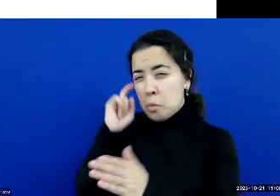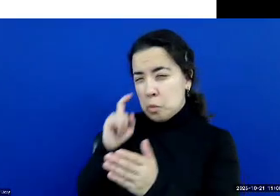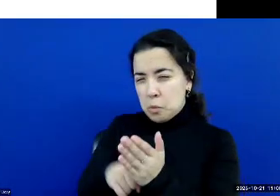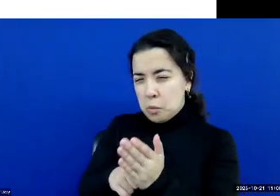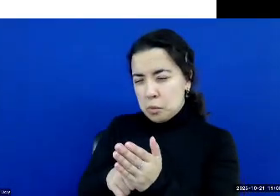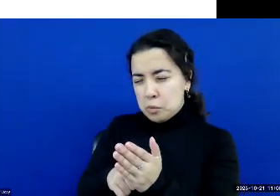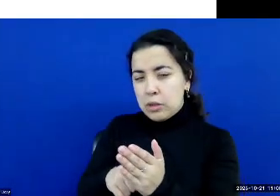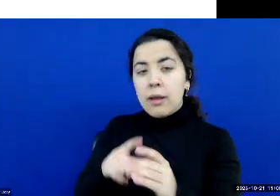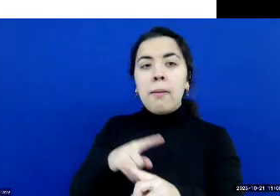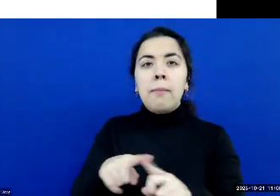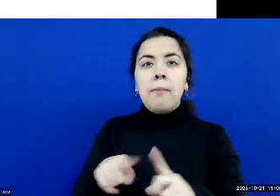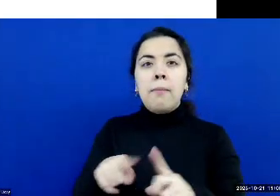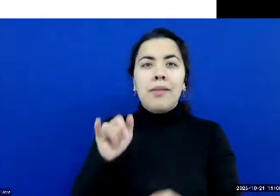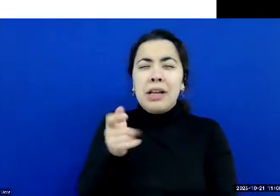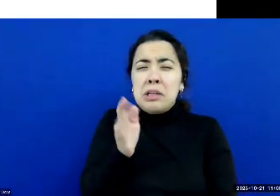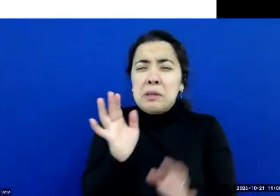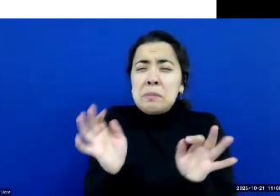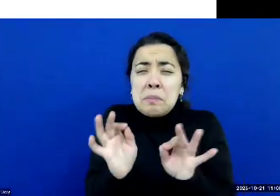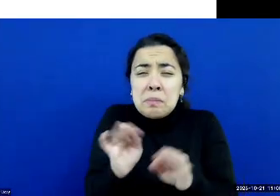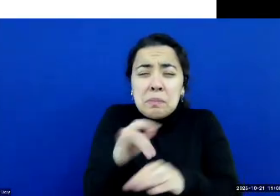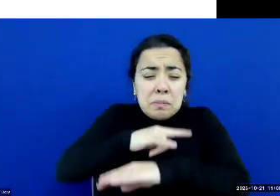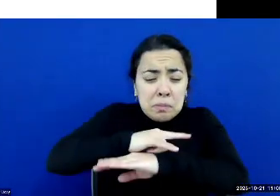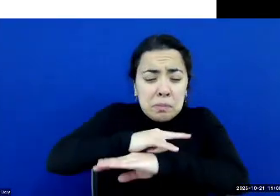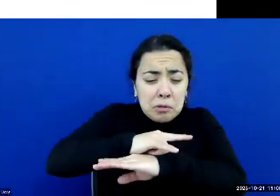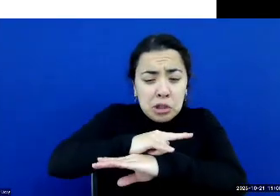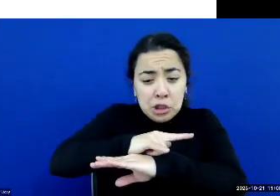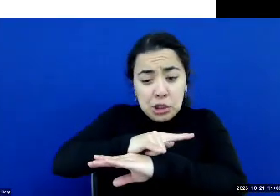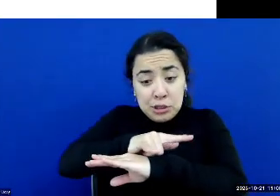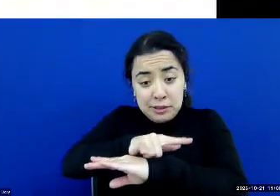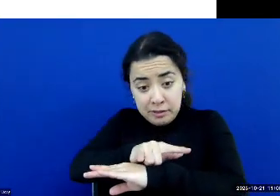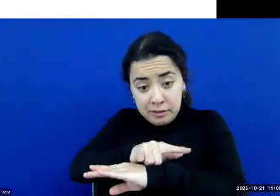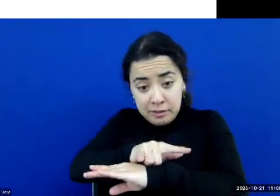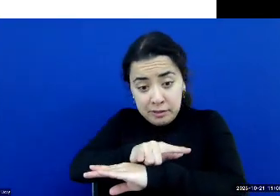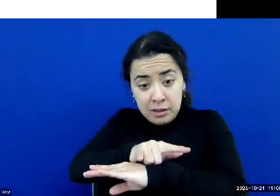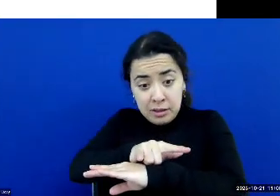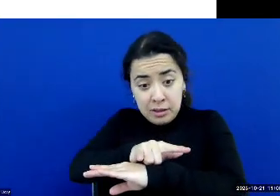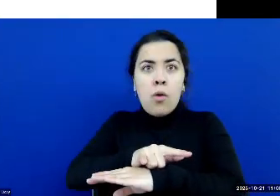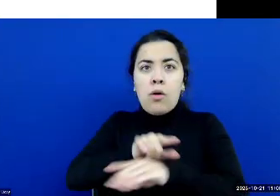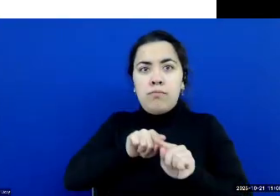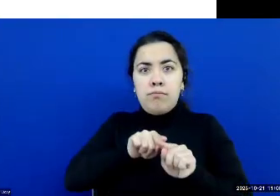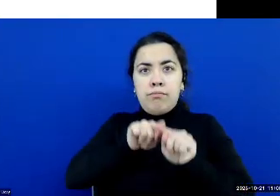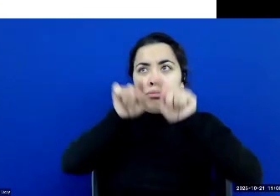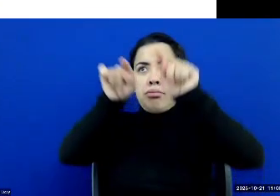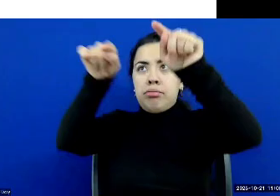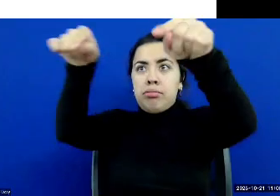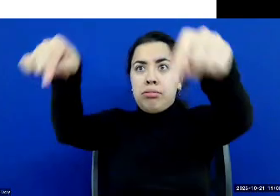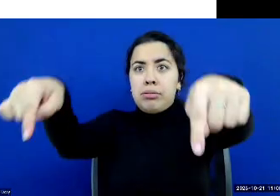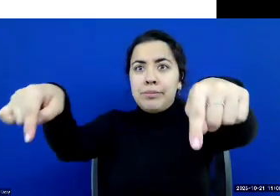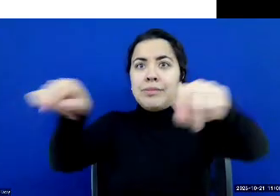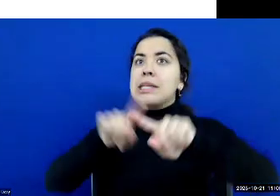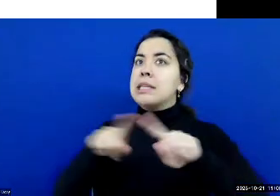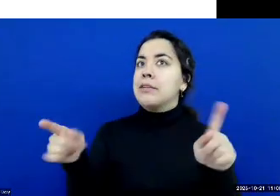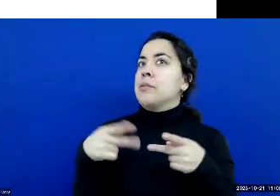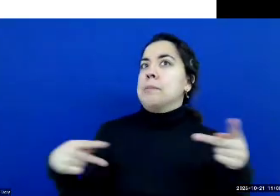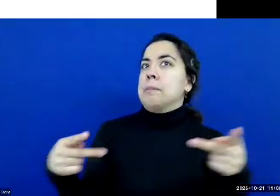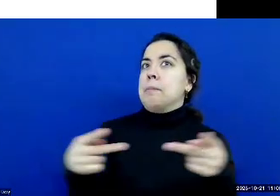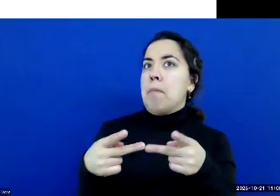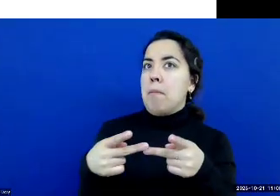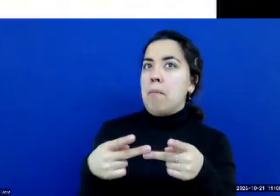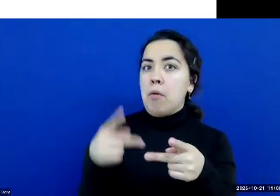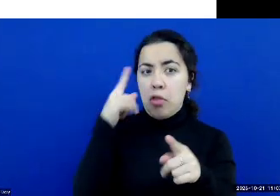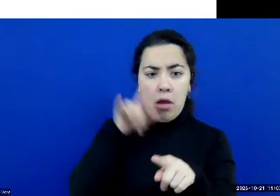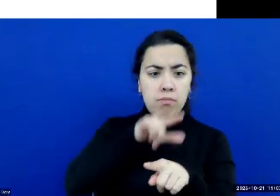Kathleen DeForest: But that minor adjustment changes the entire trajectory of the plane, and we're going to end up in a completely different spot than what we thought.